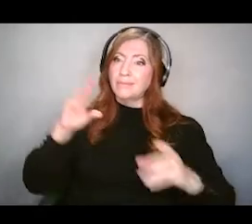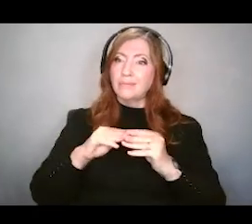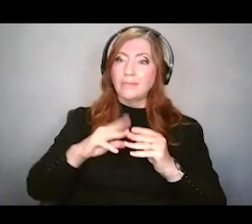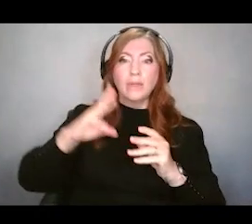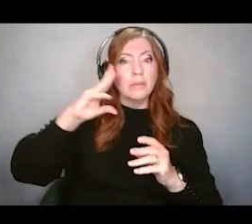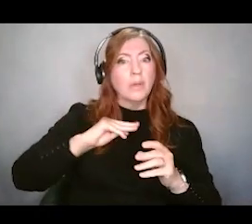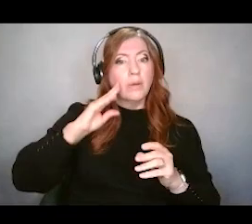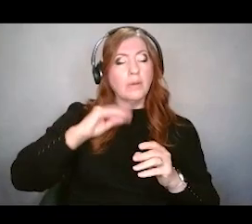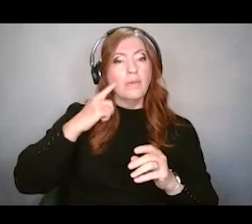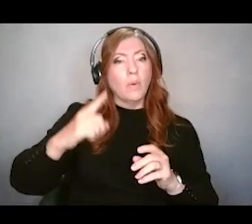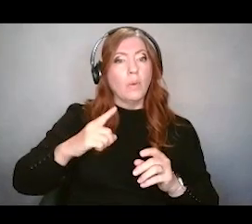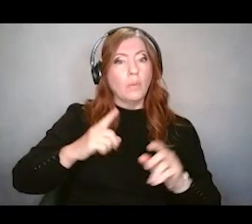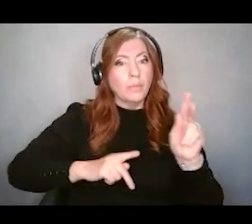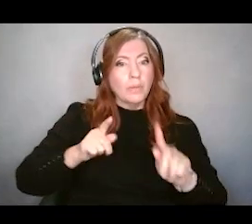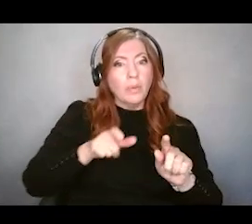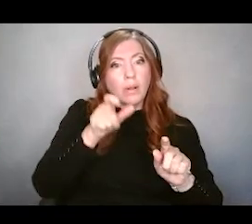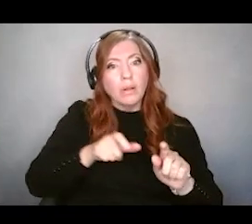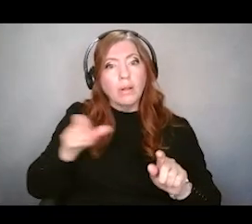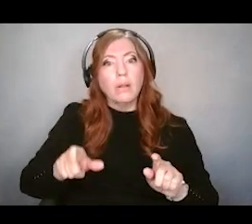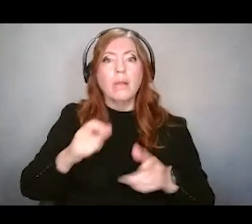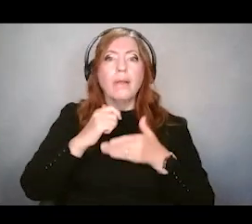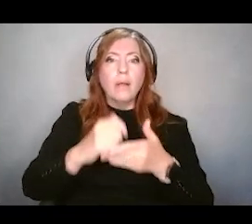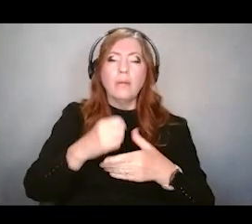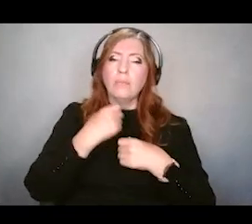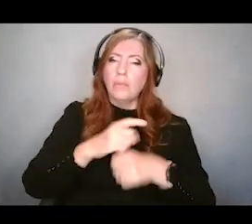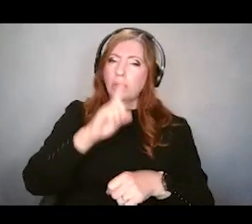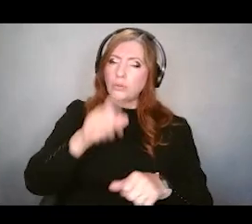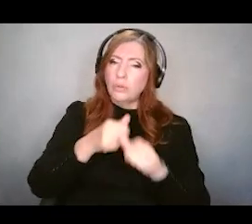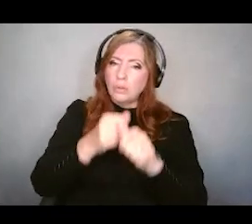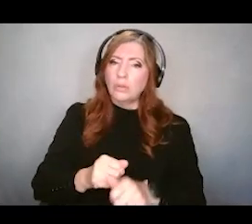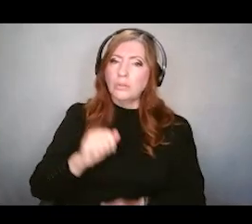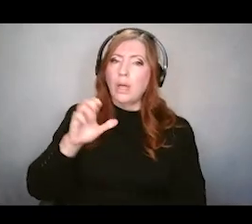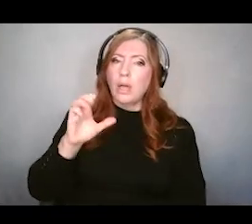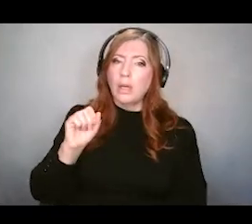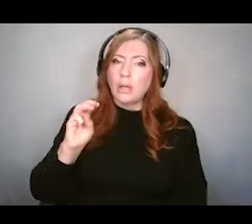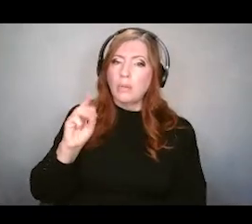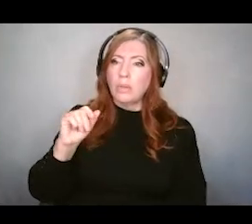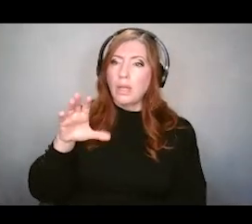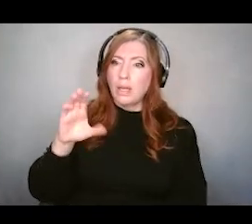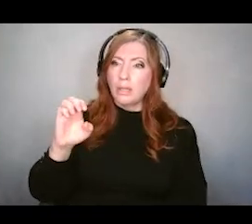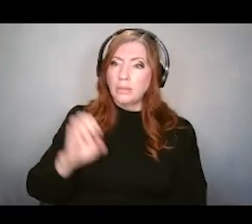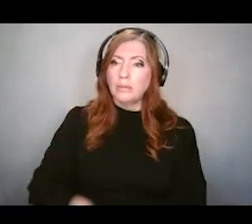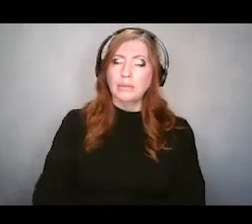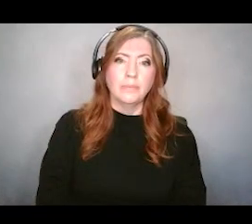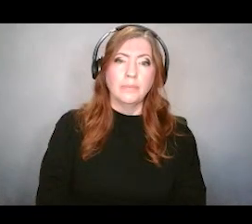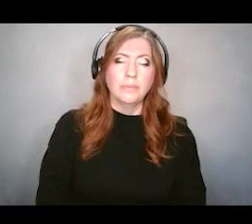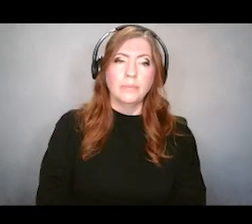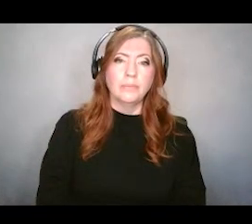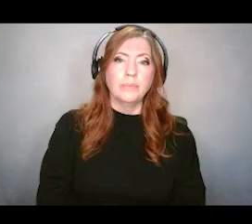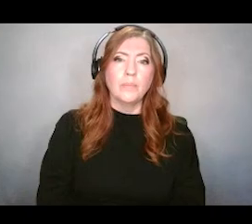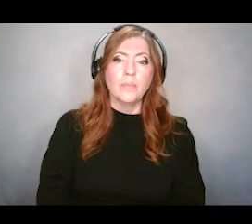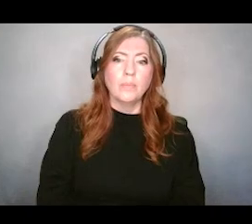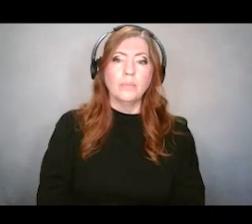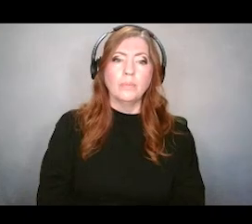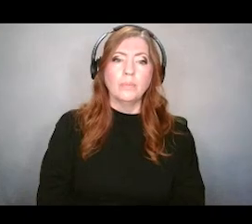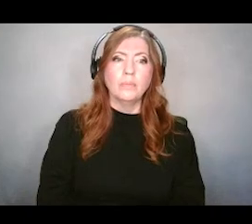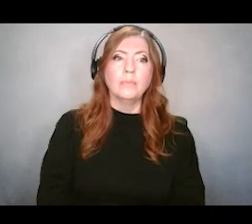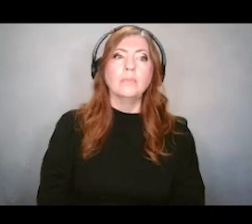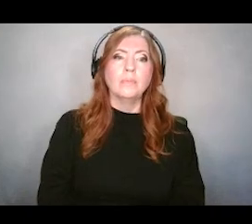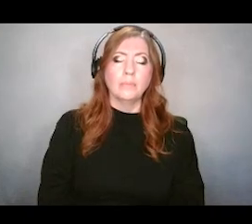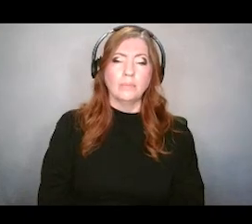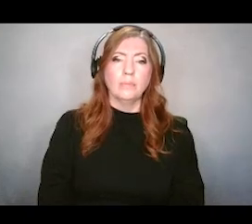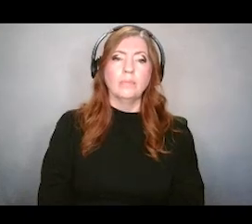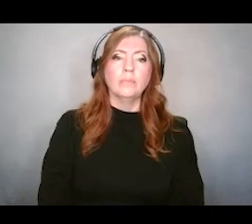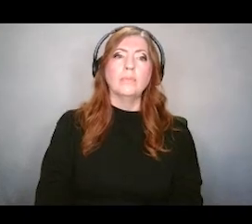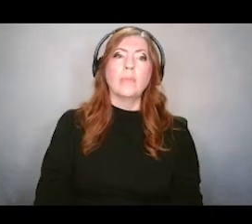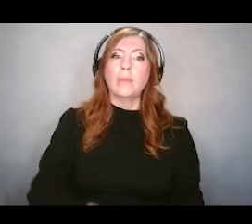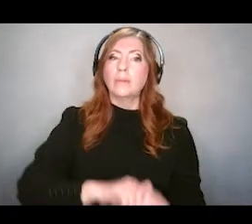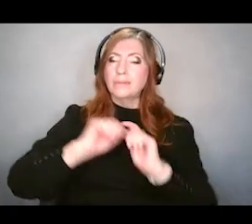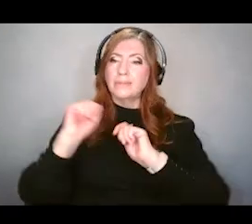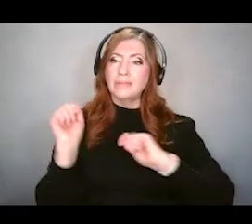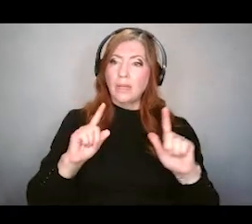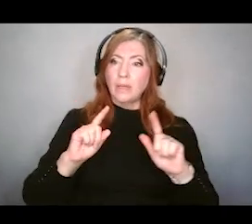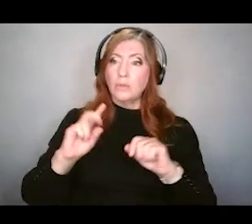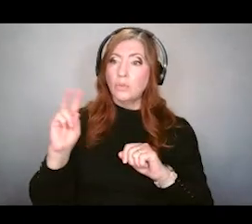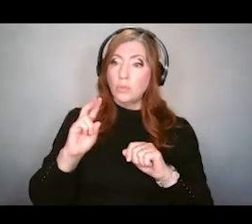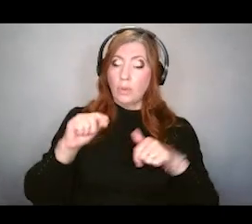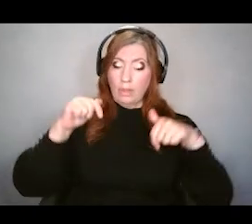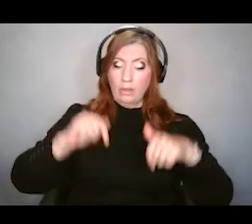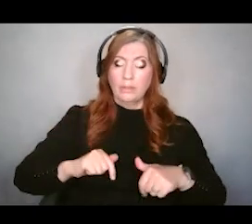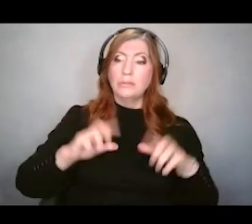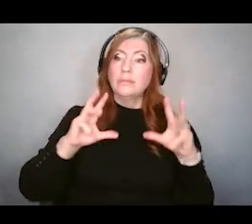and help to ensure compliance. Slide 2, Purpose of This Session.